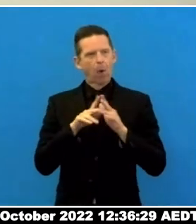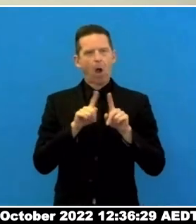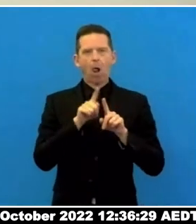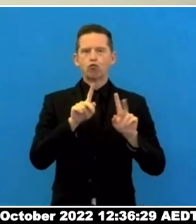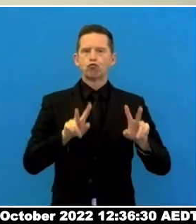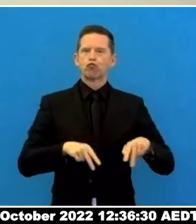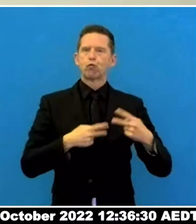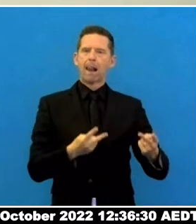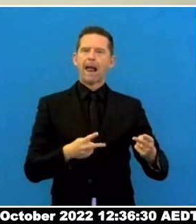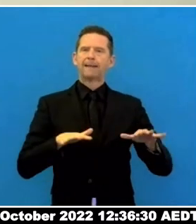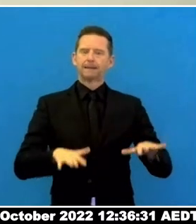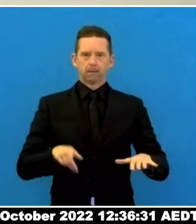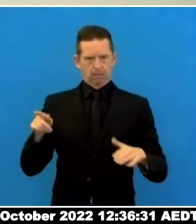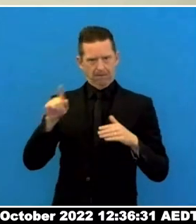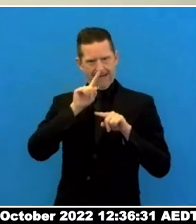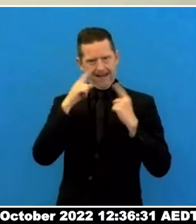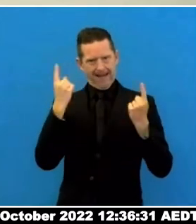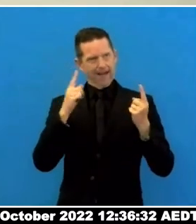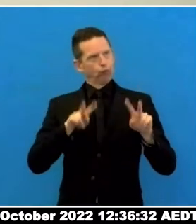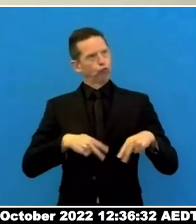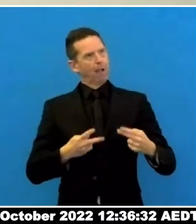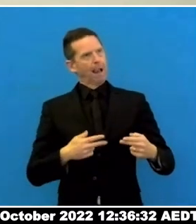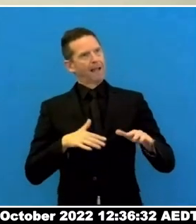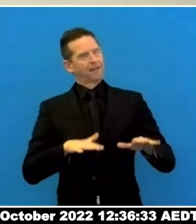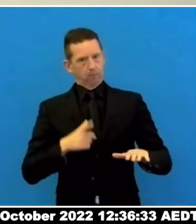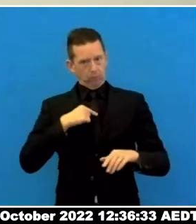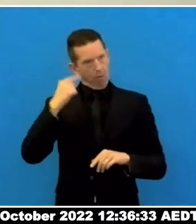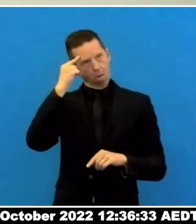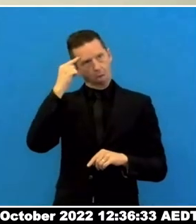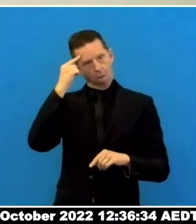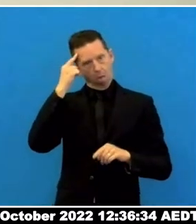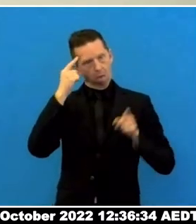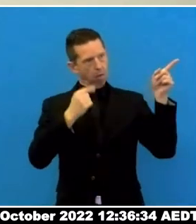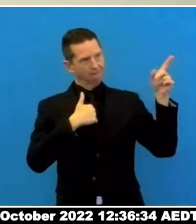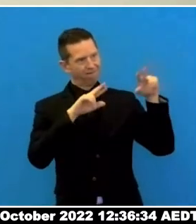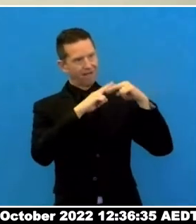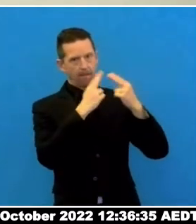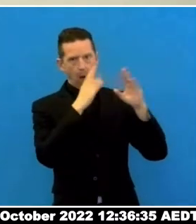if they are worried about the safety of their family members overseas who couldn't eat and were in hiding.